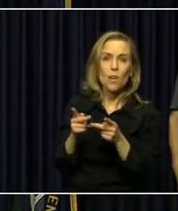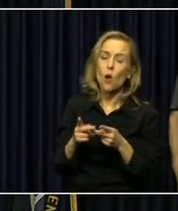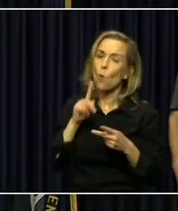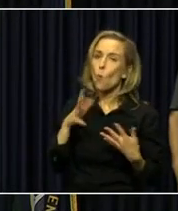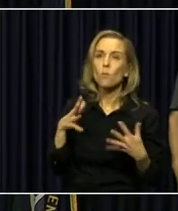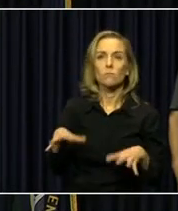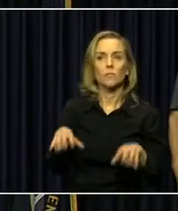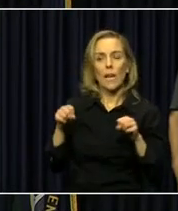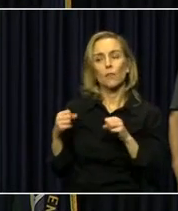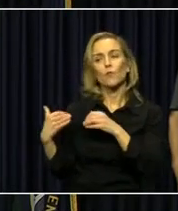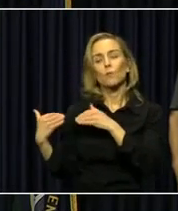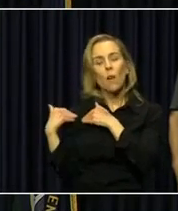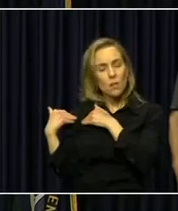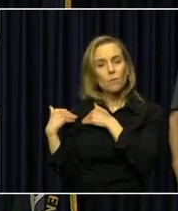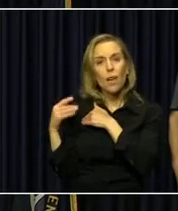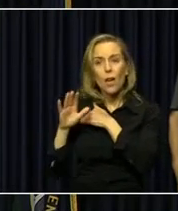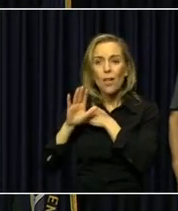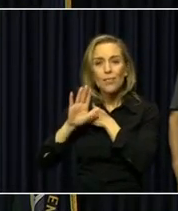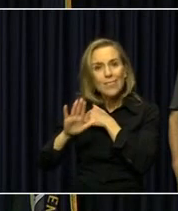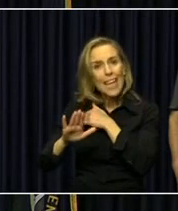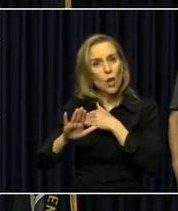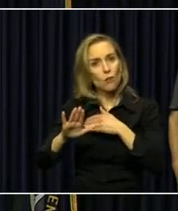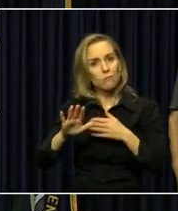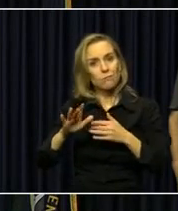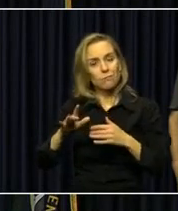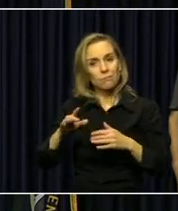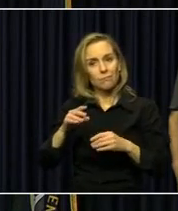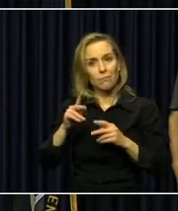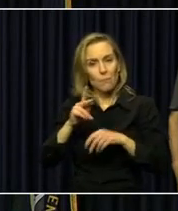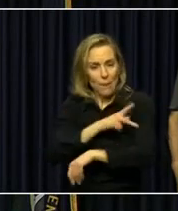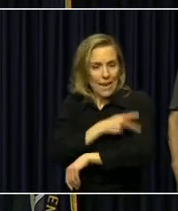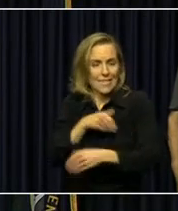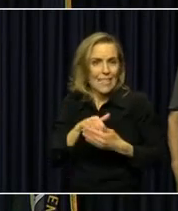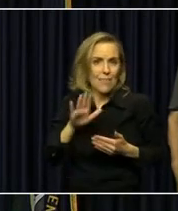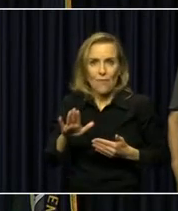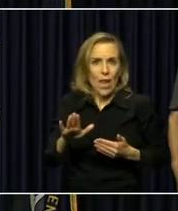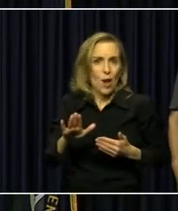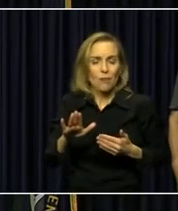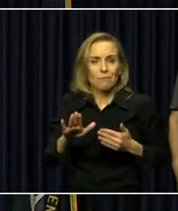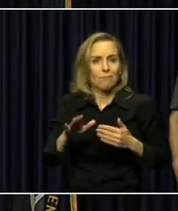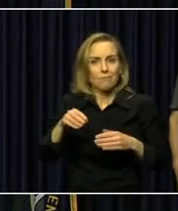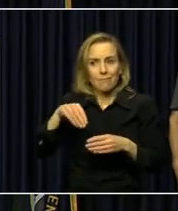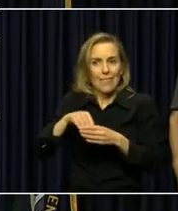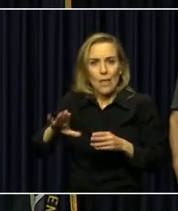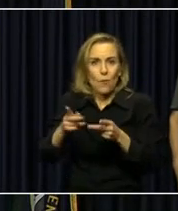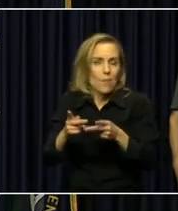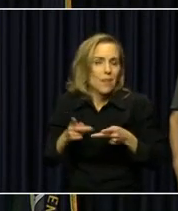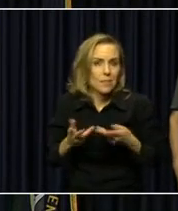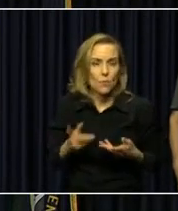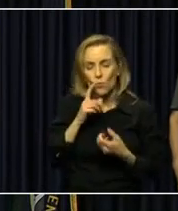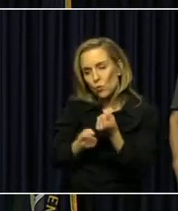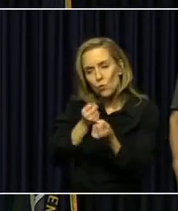THEN WE HAVE SOME QUESTIONS THAT HAVE COME IN TOO. I THINK I STARTED WITH YOU FIRST